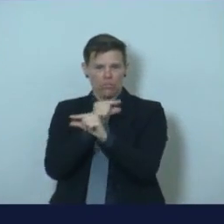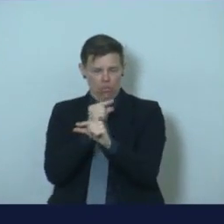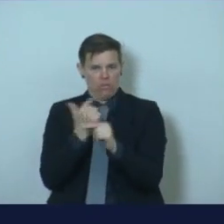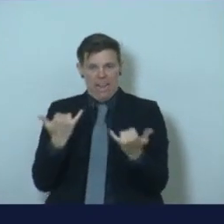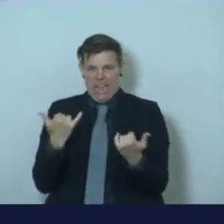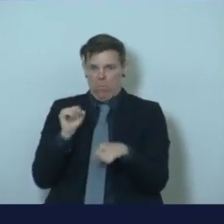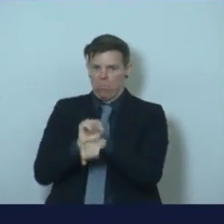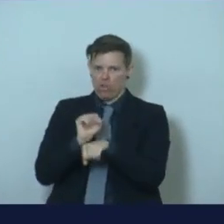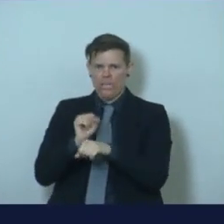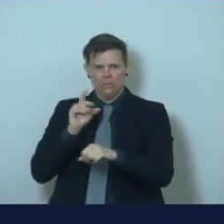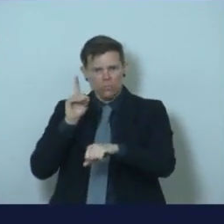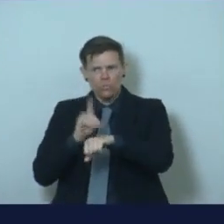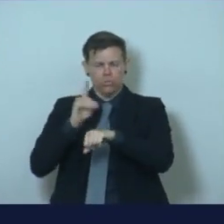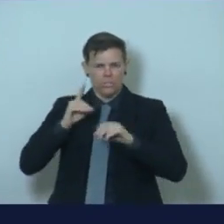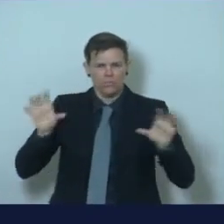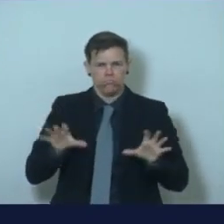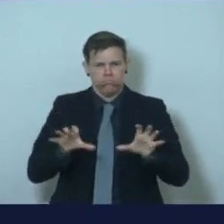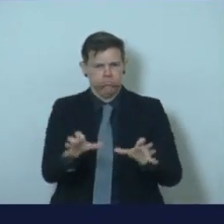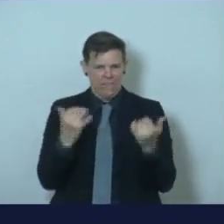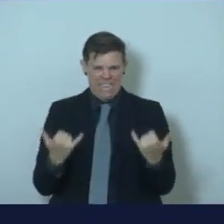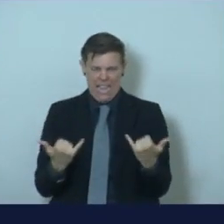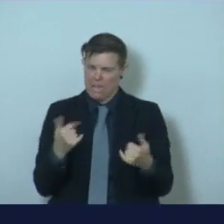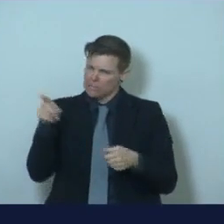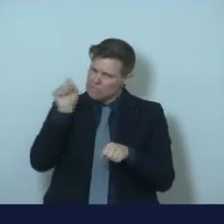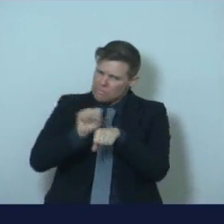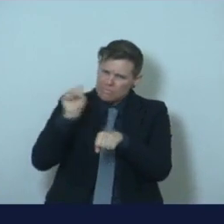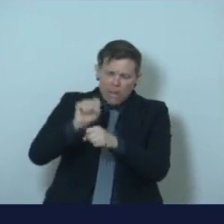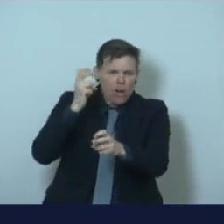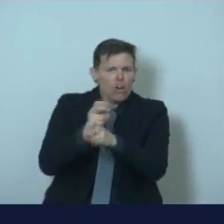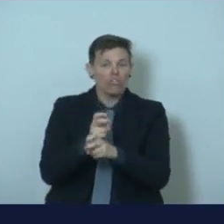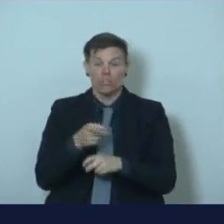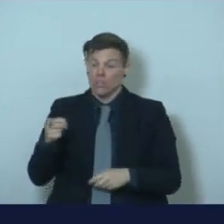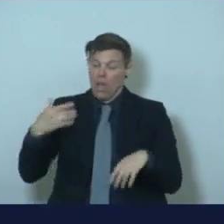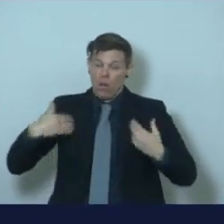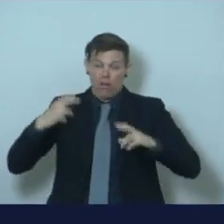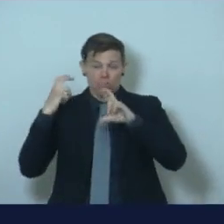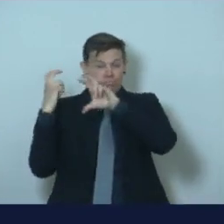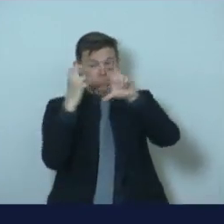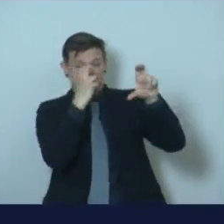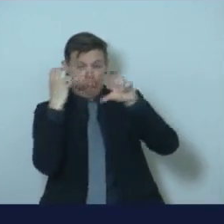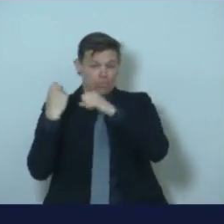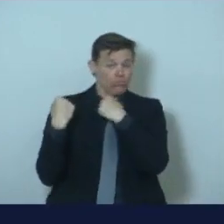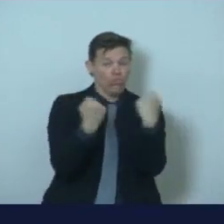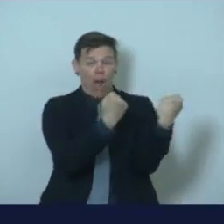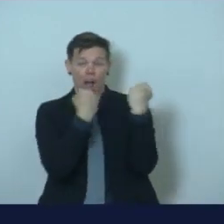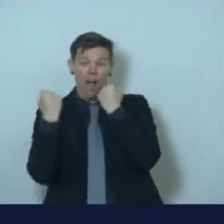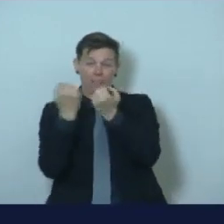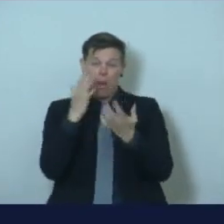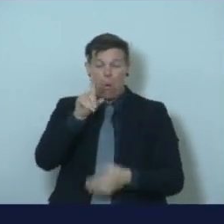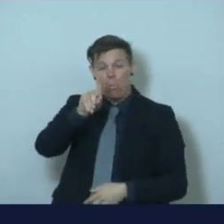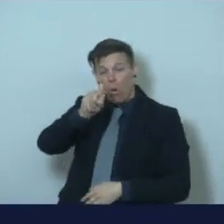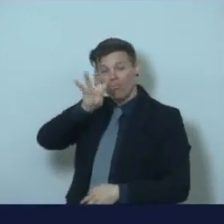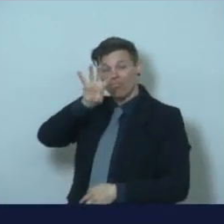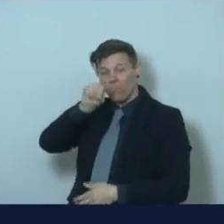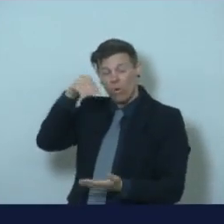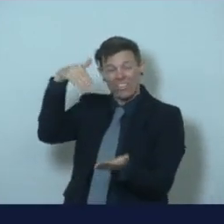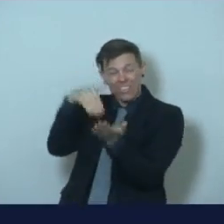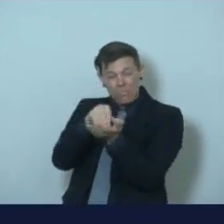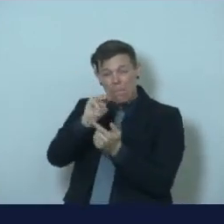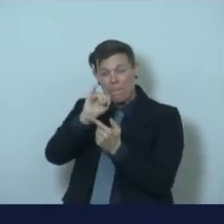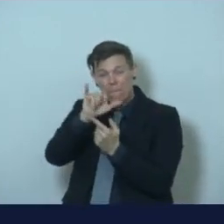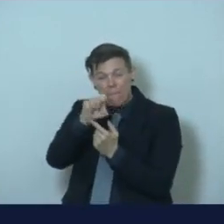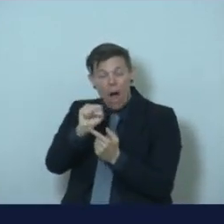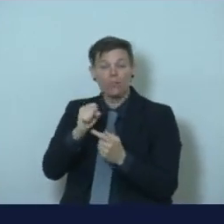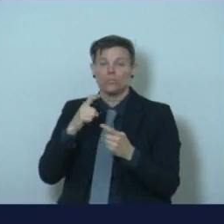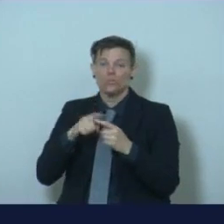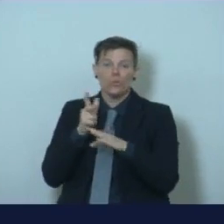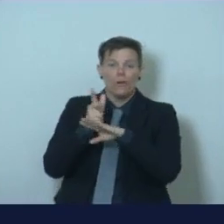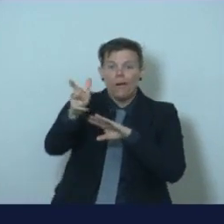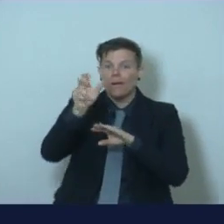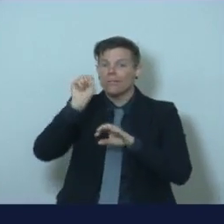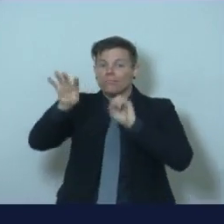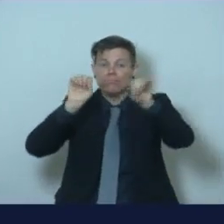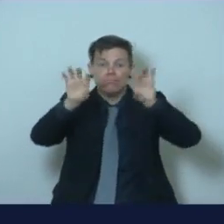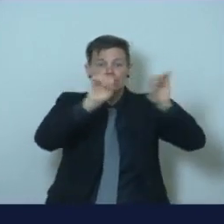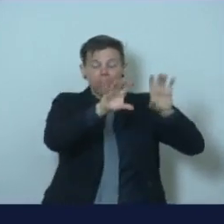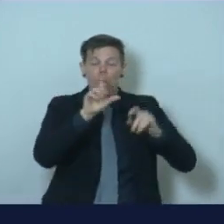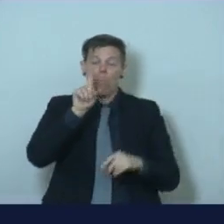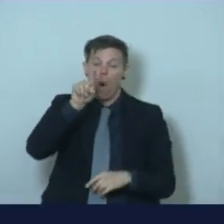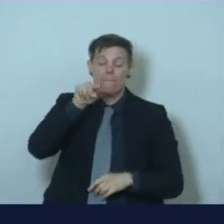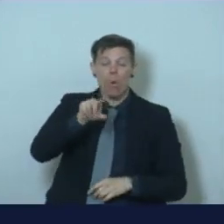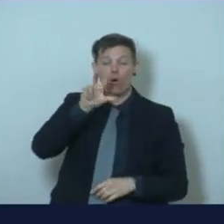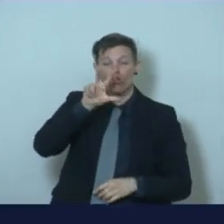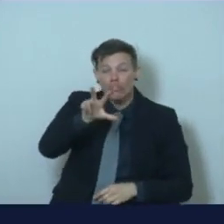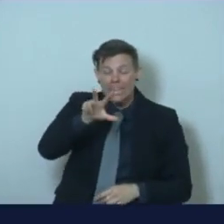WE HAVE OVER 600 NEW MEXICO NATIONAL GAURS WHO ARE ON DAUT TY WHO ARE DOING GREAT WORK THROUGH THE STATE AND DRIVEN OVER 140,000 MILES DELIVERING OVER 4.3 MILLION PIECES OF